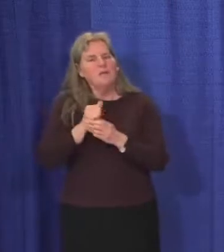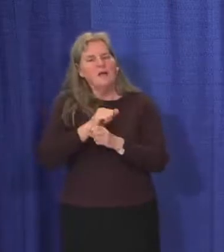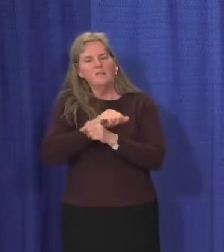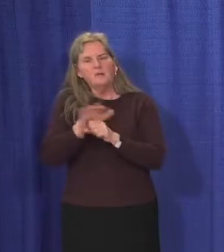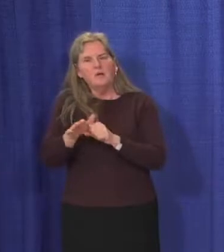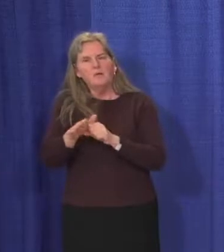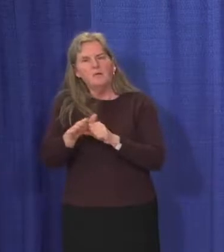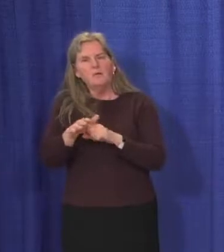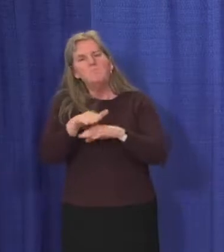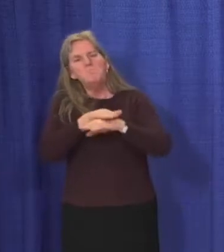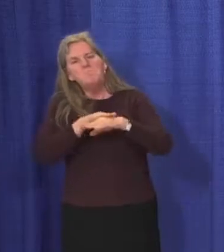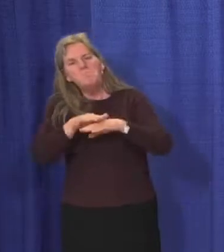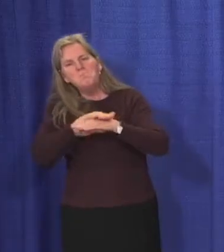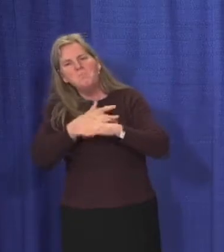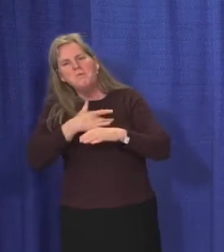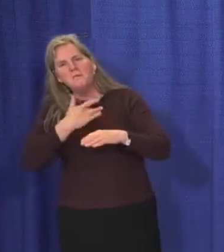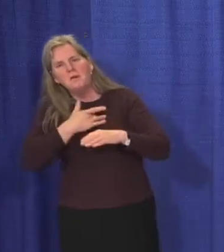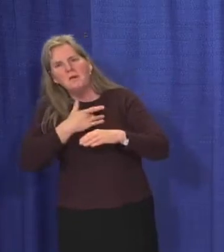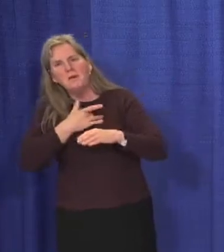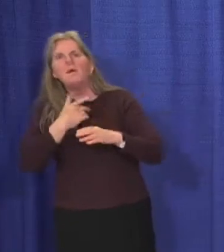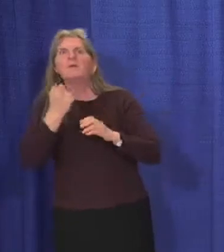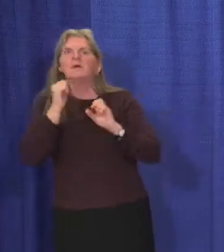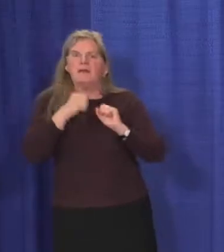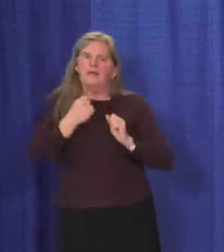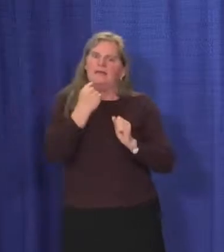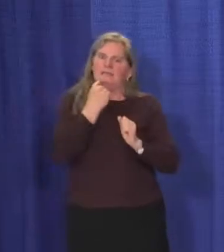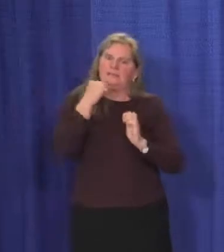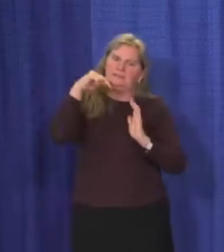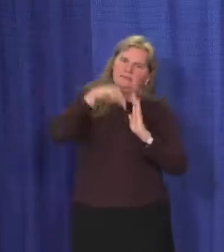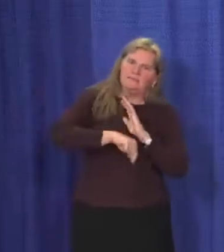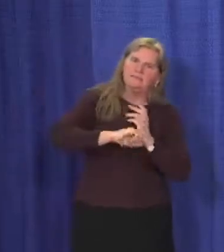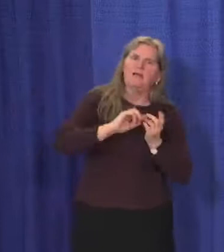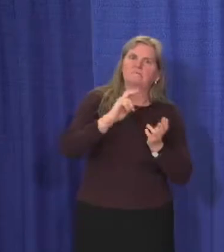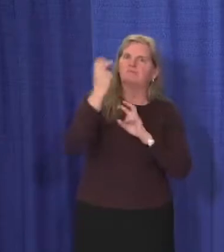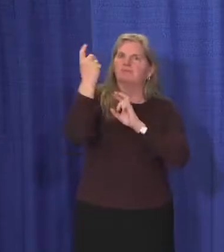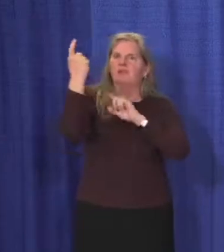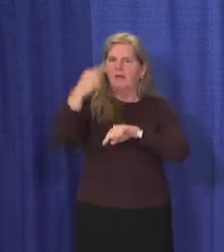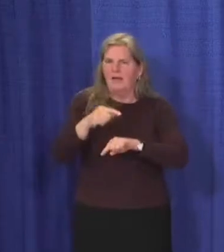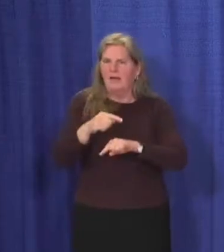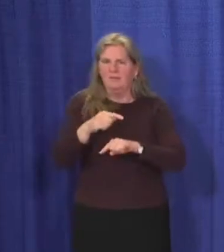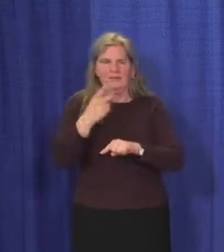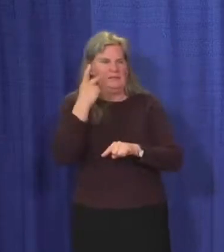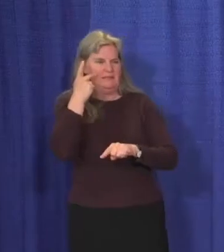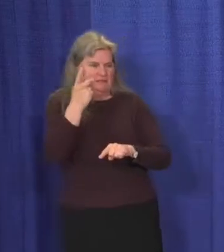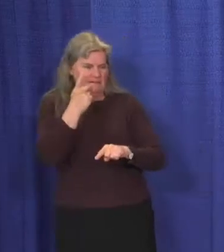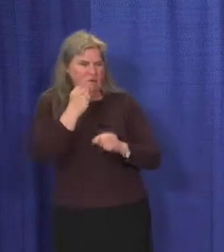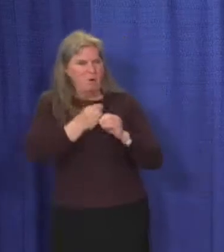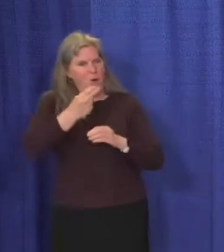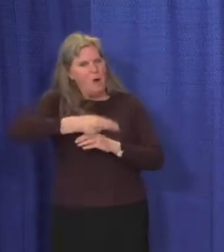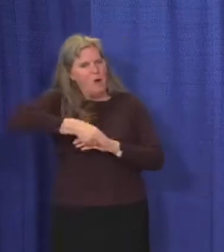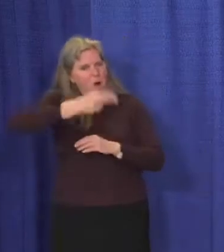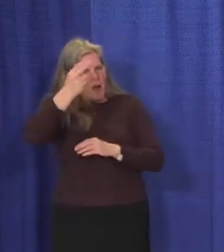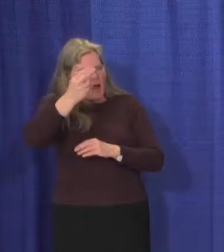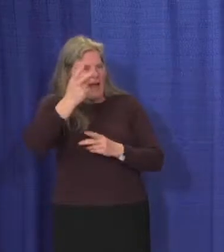and unpredictably the disease can be much more serious. That the risk has been shown to